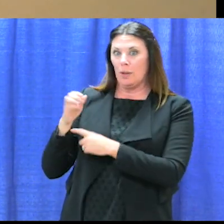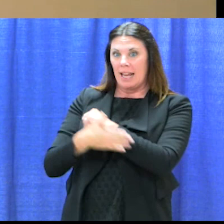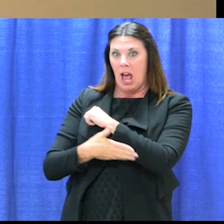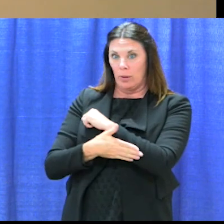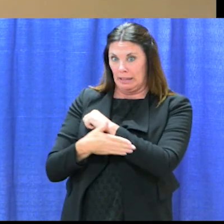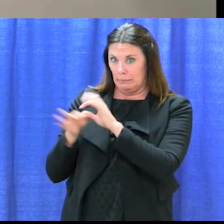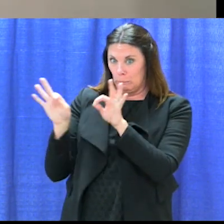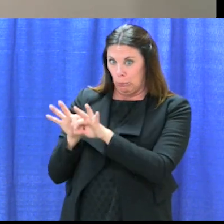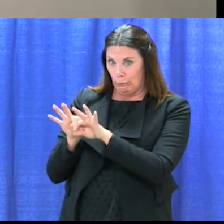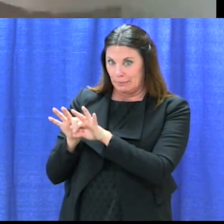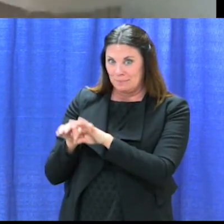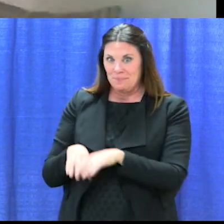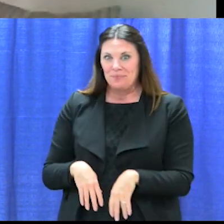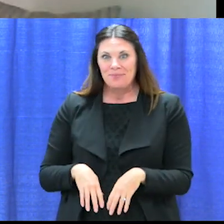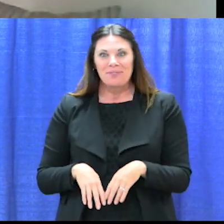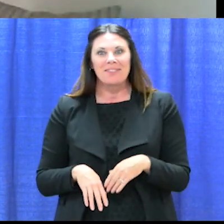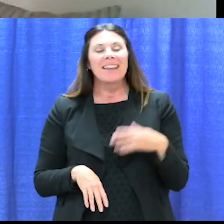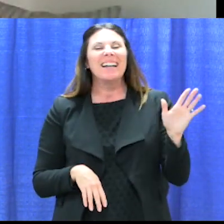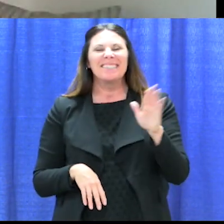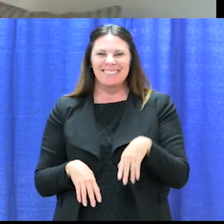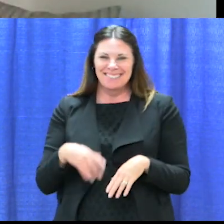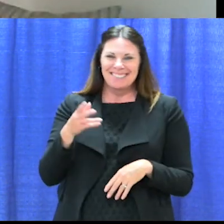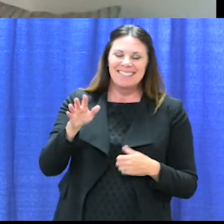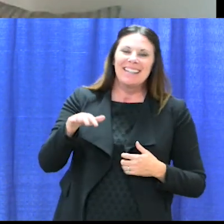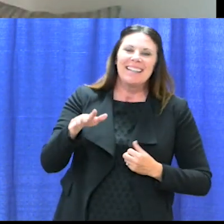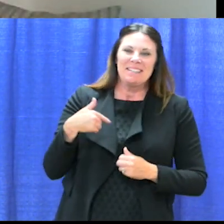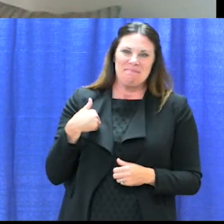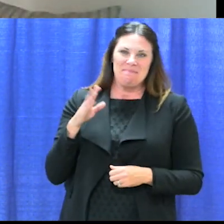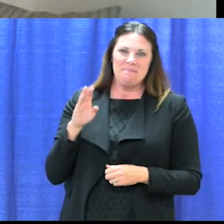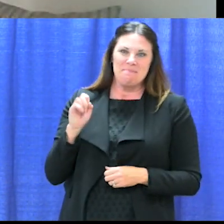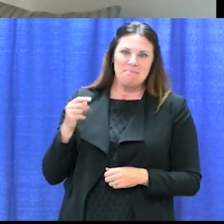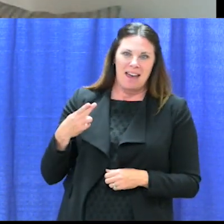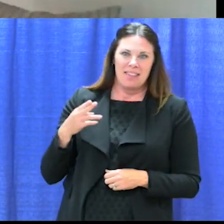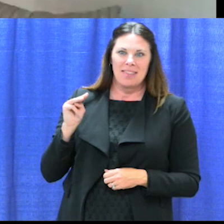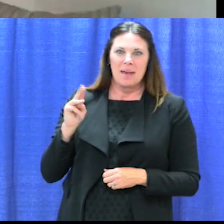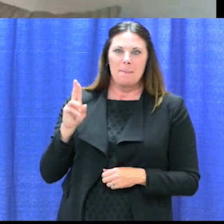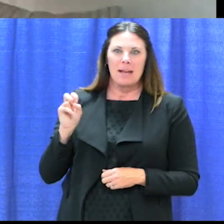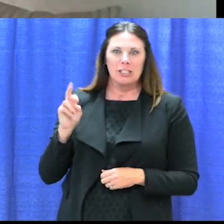[Comcast’s Beth Hester, Vice President - External Affairs speaking] Beth Hester VP of External Affairs.